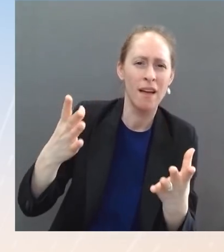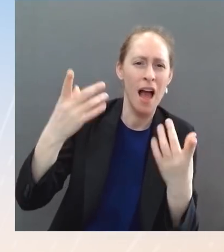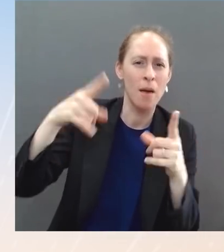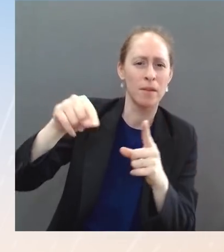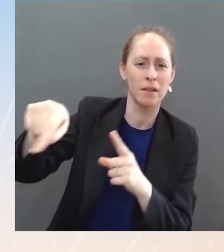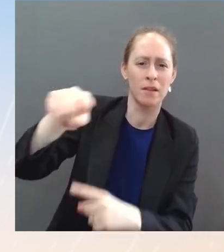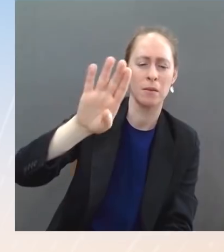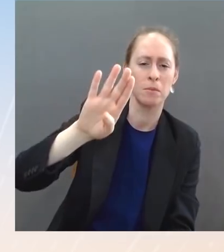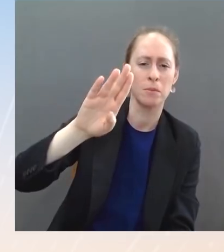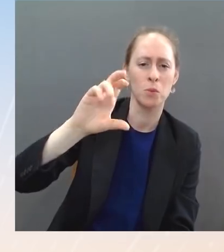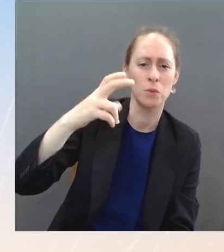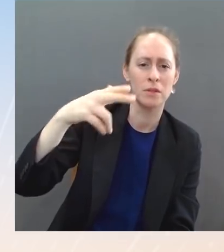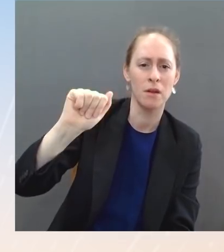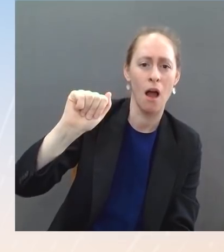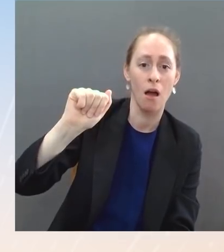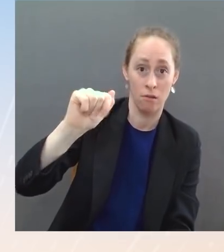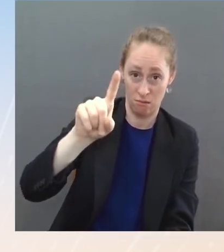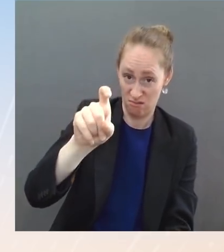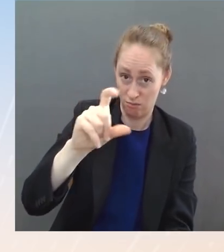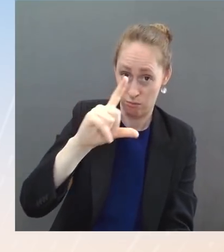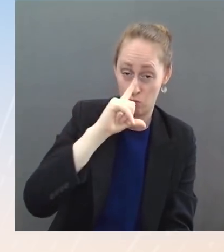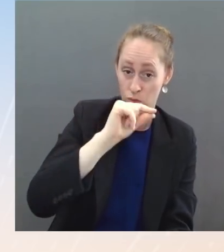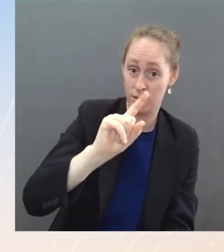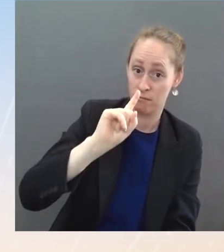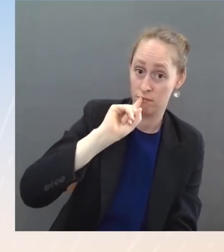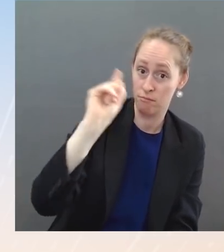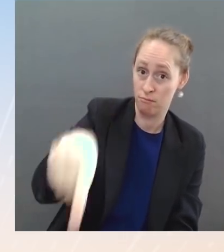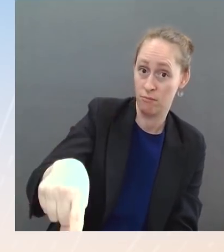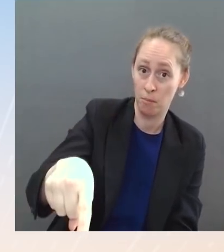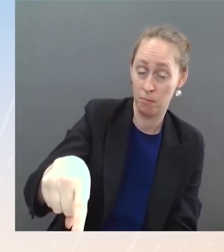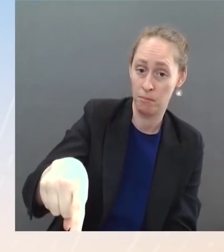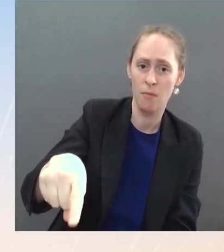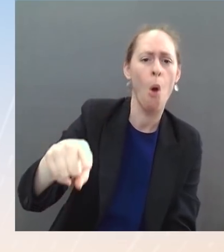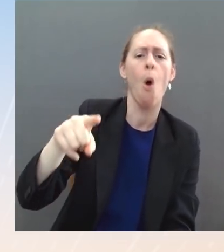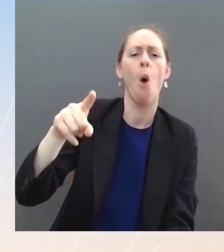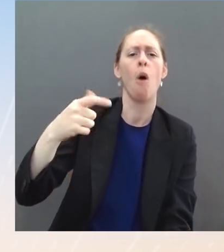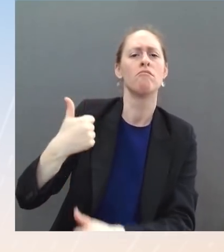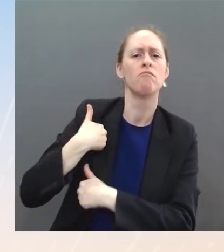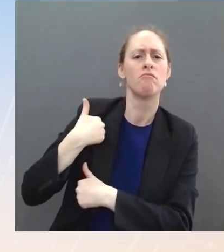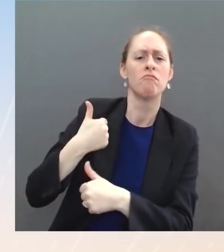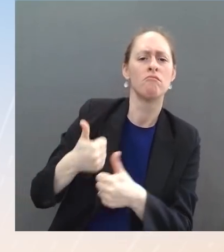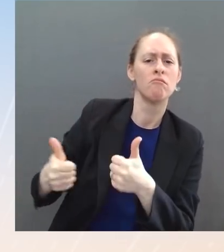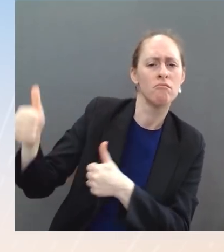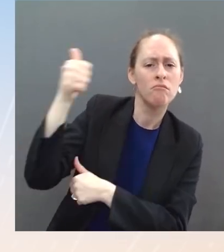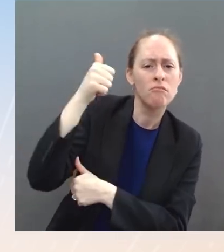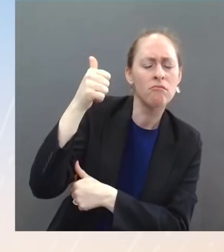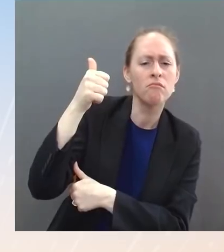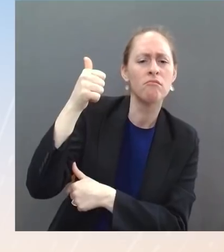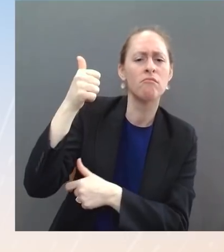Or is there a chance here that this is sort of Russian forces acting on their own? And is there even a distinction? Mr. Sullivan: I don't want to get